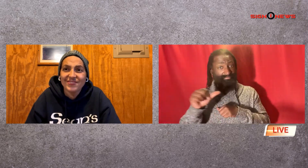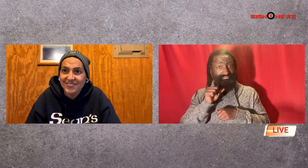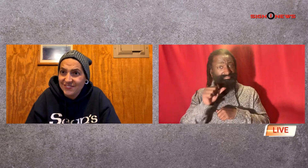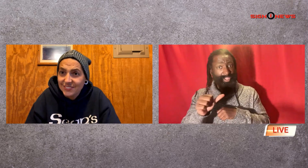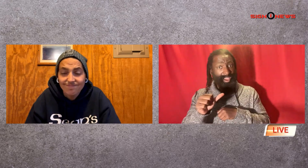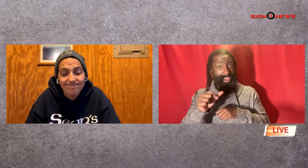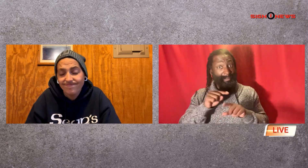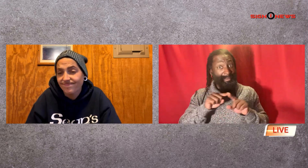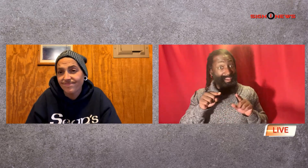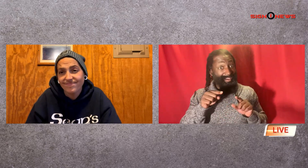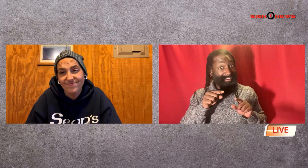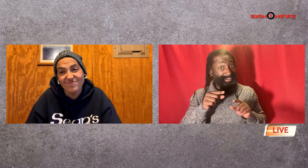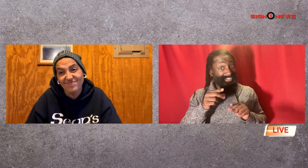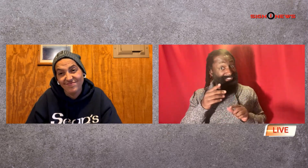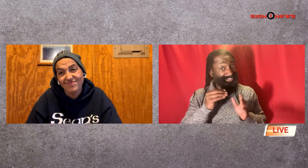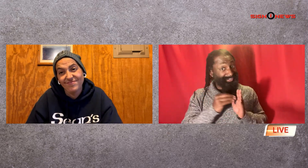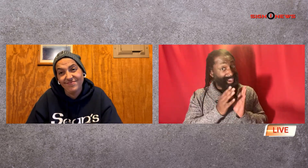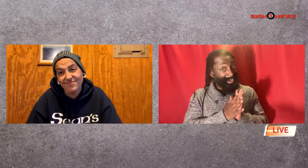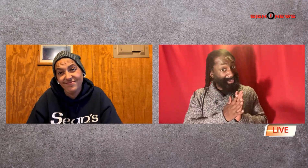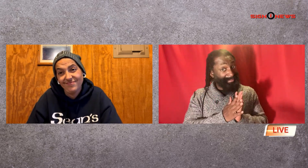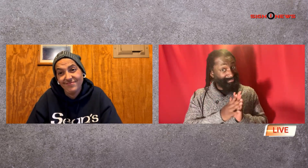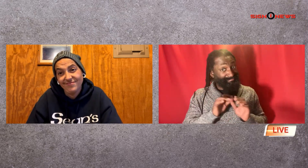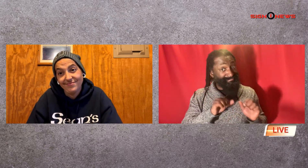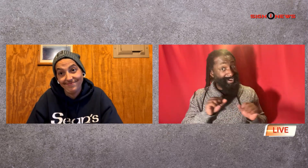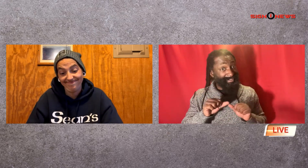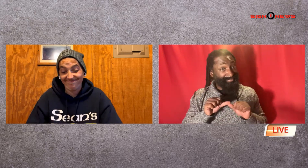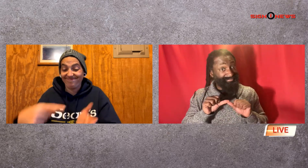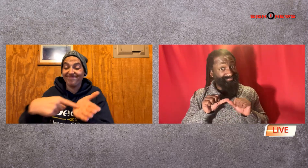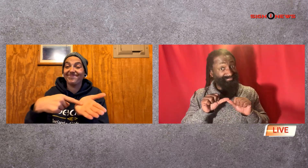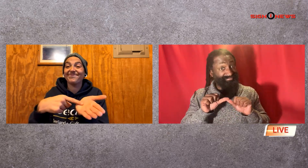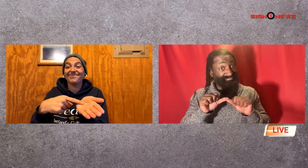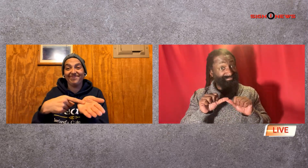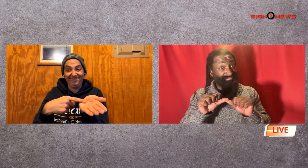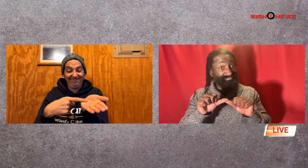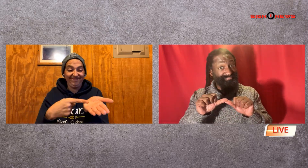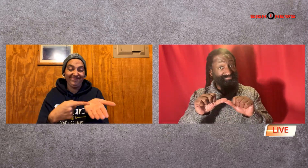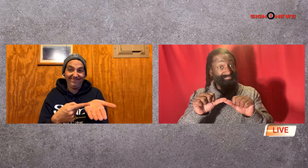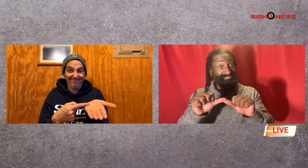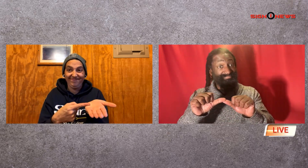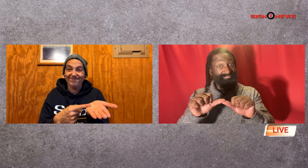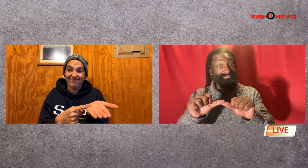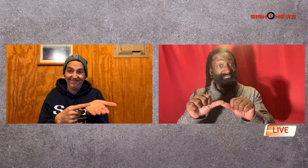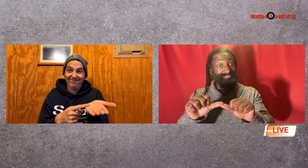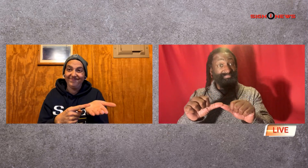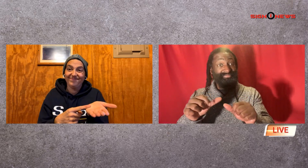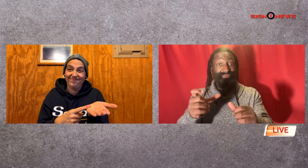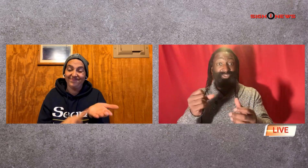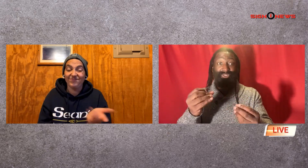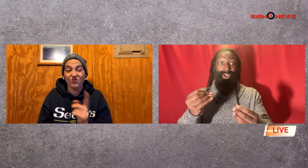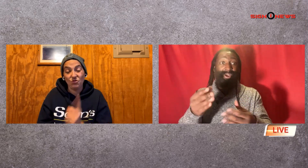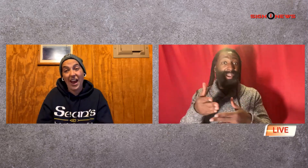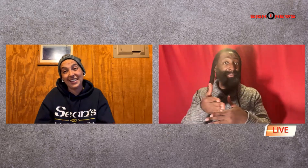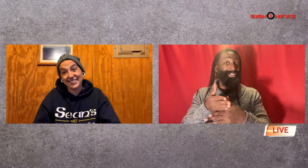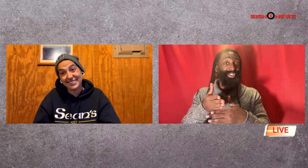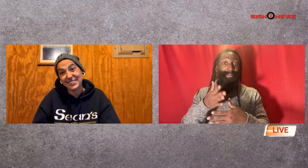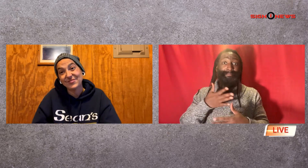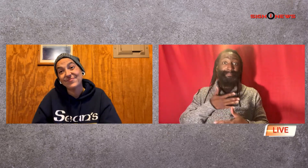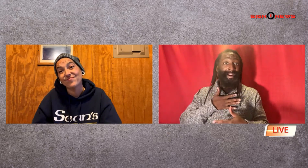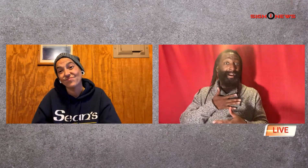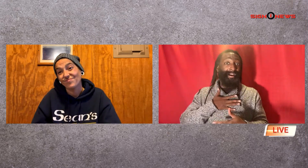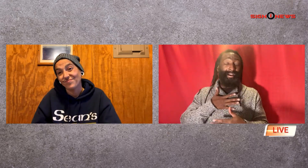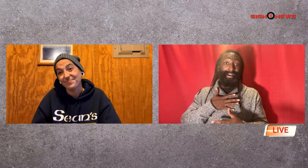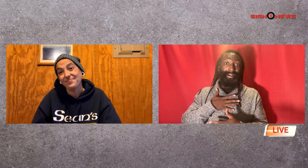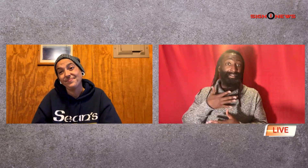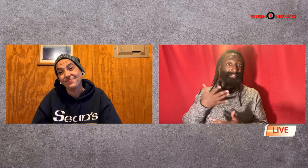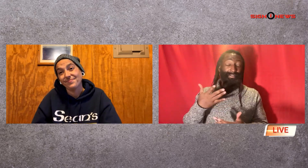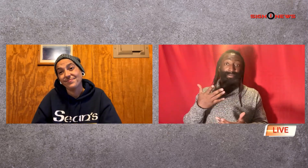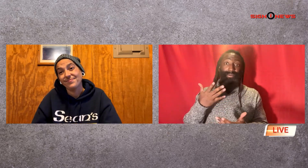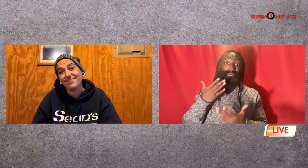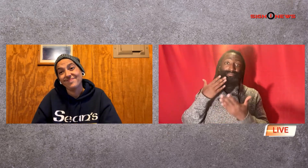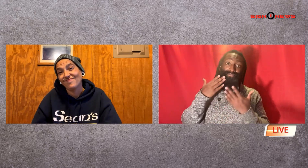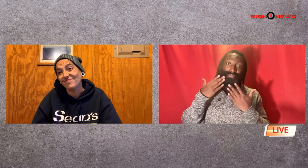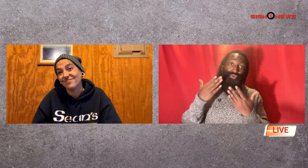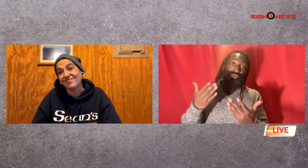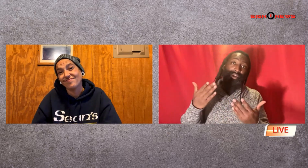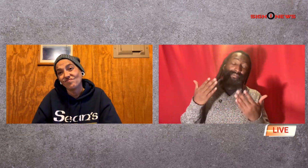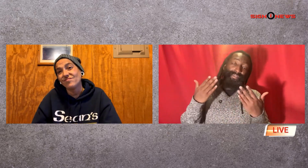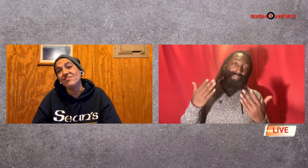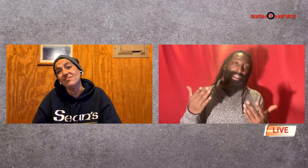earth forever but because of this book my story will live on and I'm so grateful for